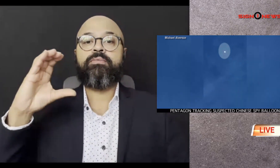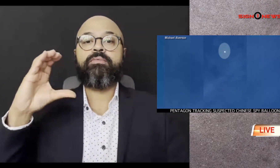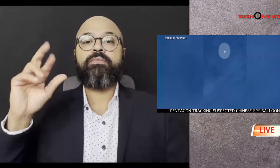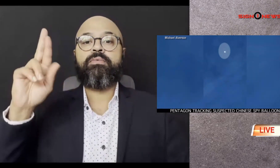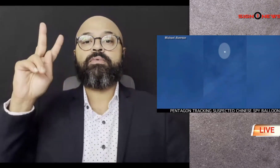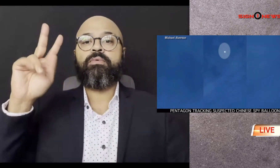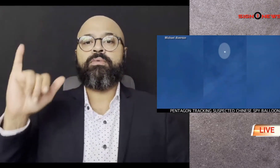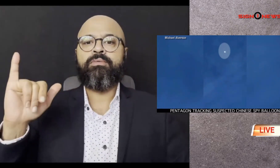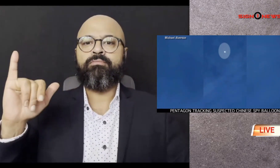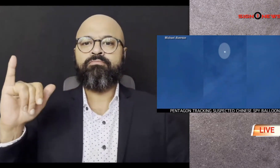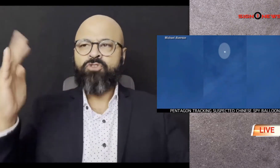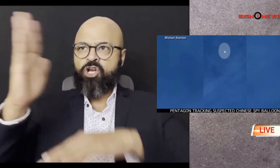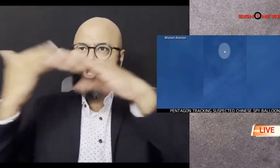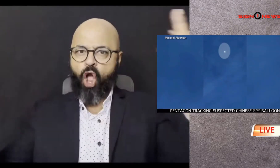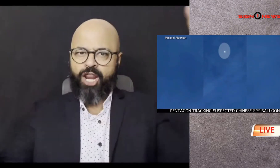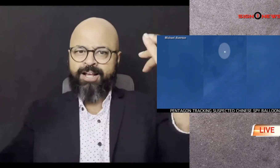House Speaker Kevin McCarthy is calling for action.